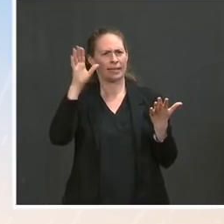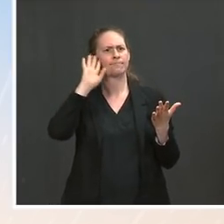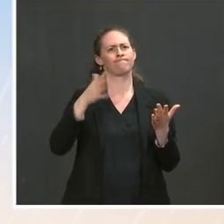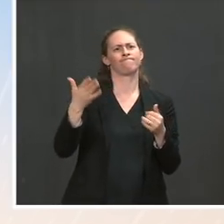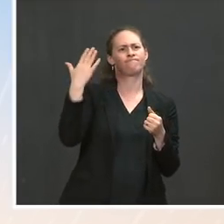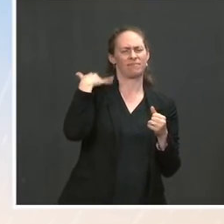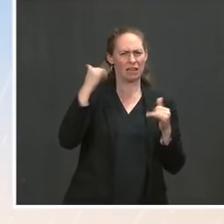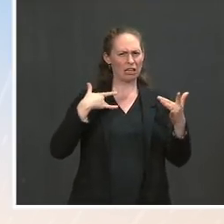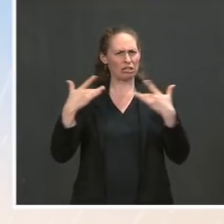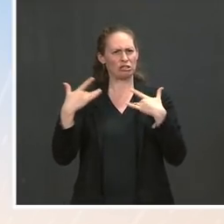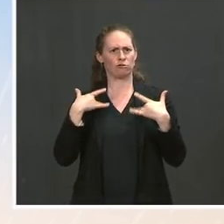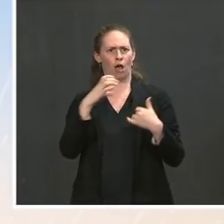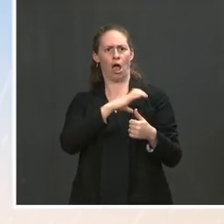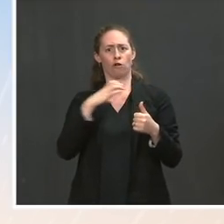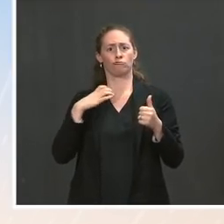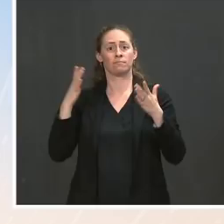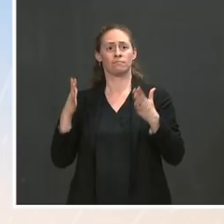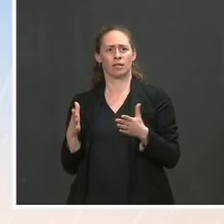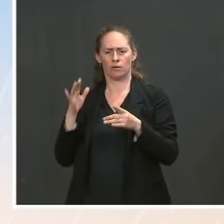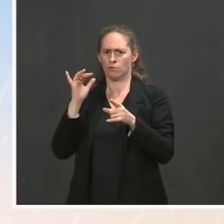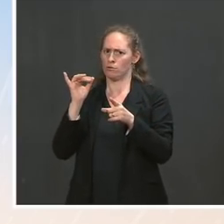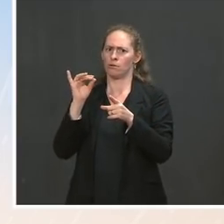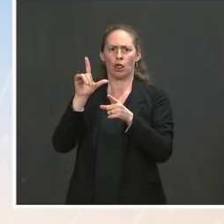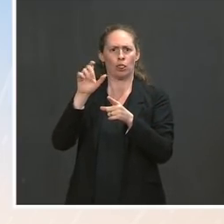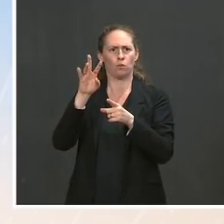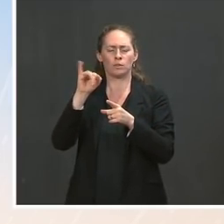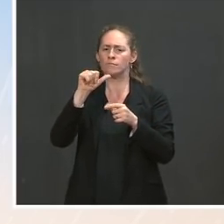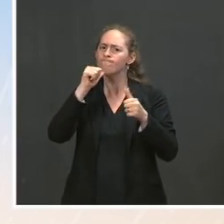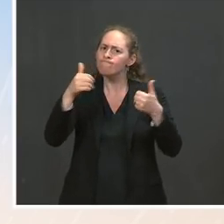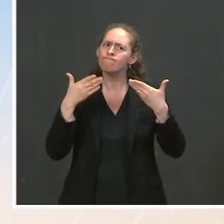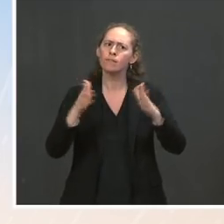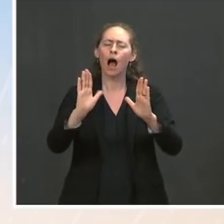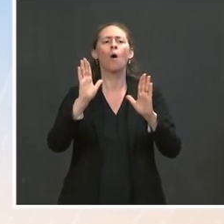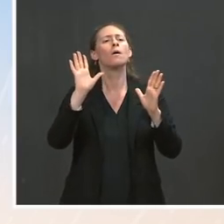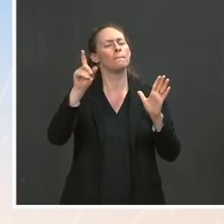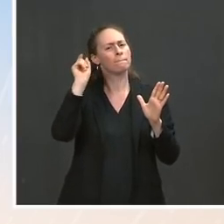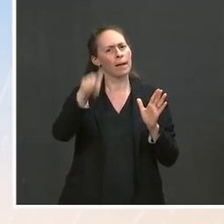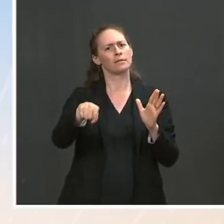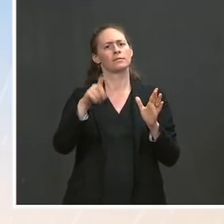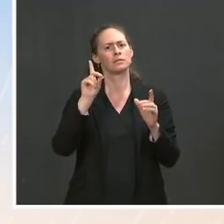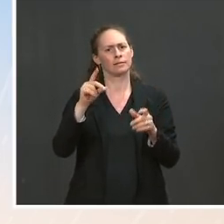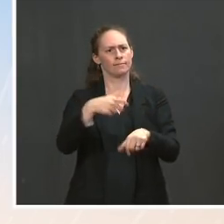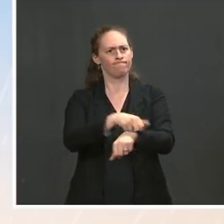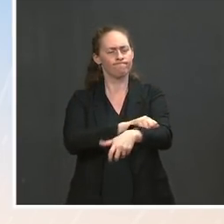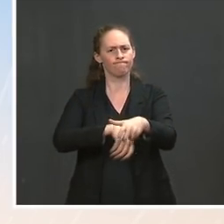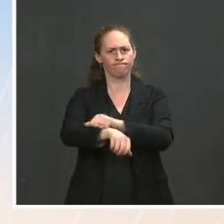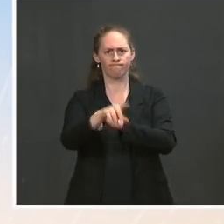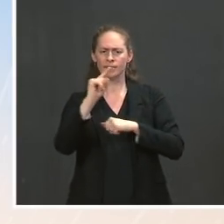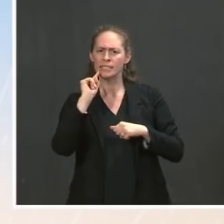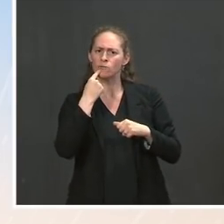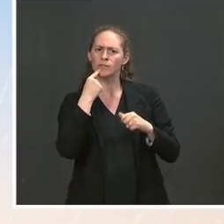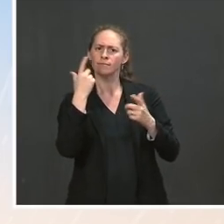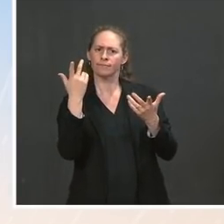There are pieces of legislation as you noted, but that he is watching closely, that he will be engaging with members of Congress